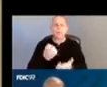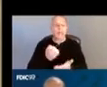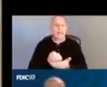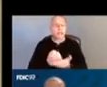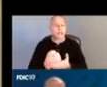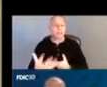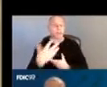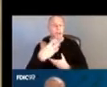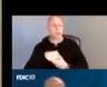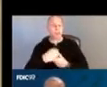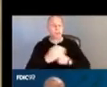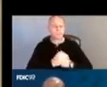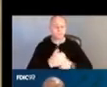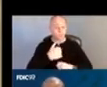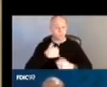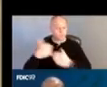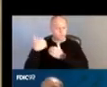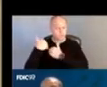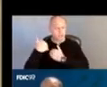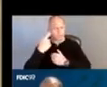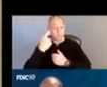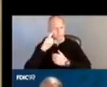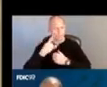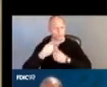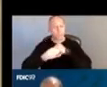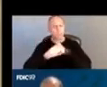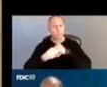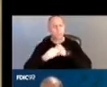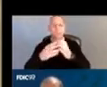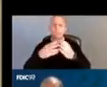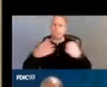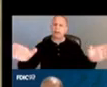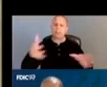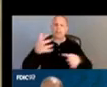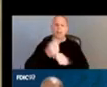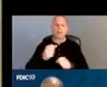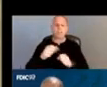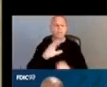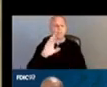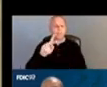We are responsible for promoting public confidence in the nation's banking system. One of the